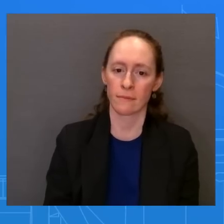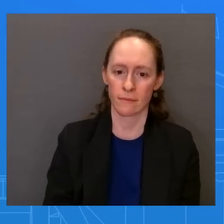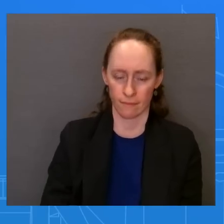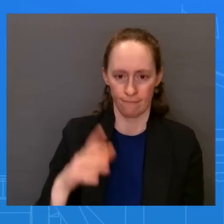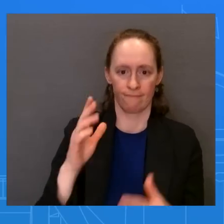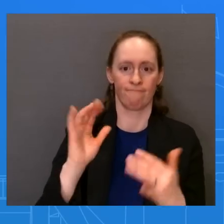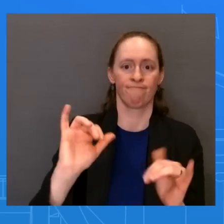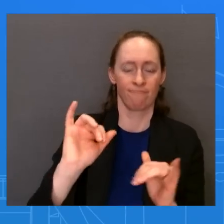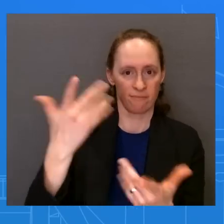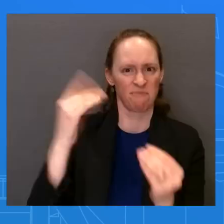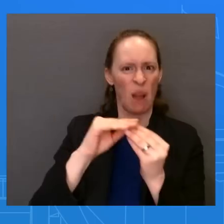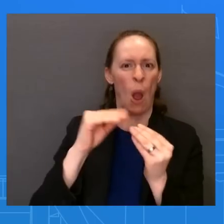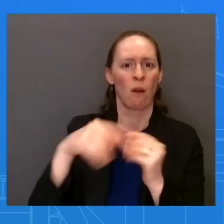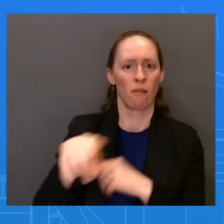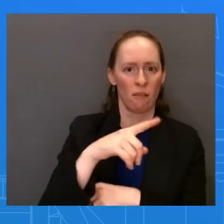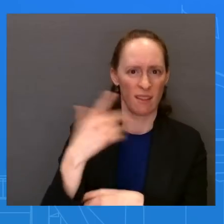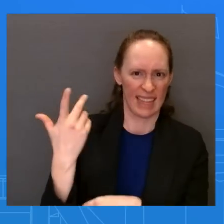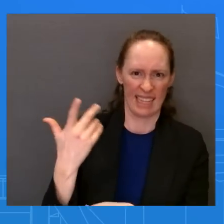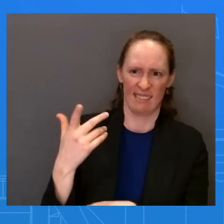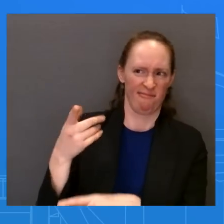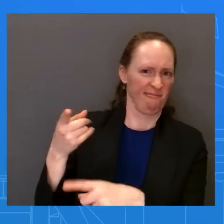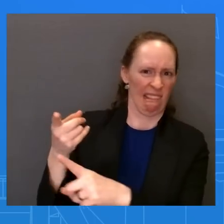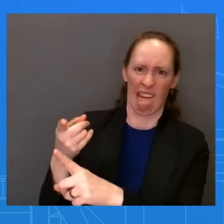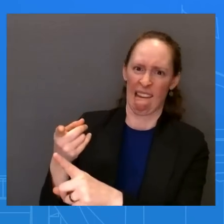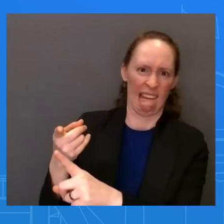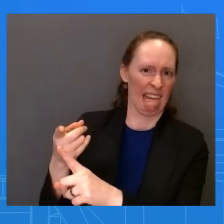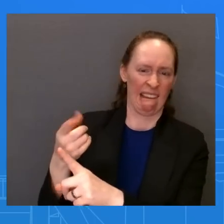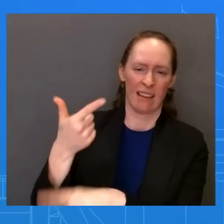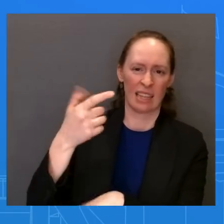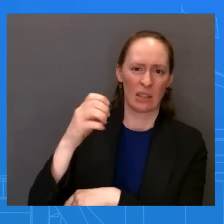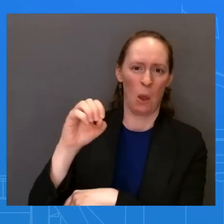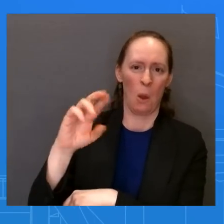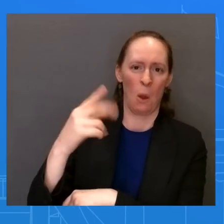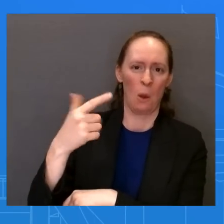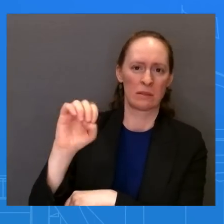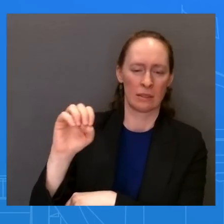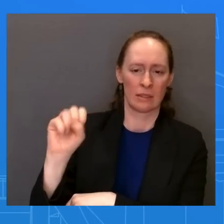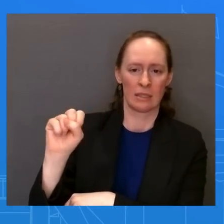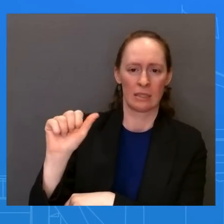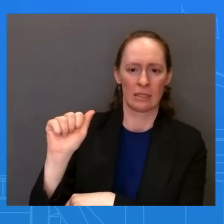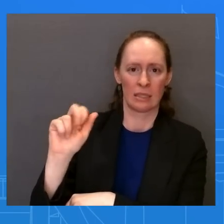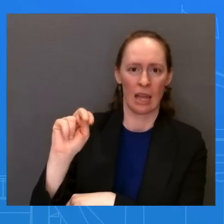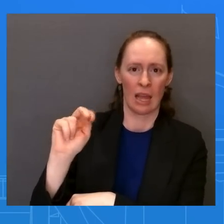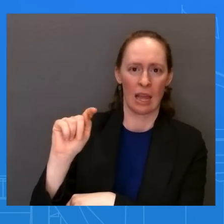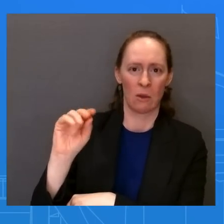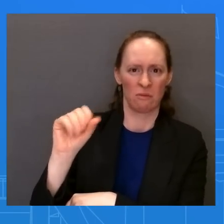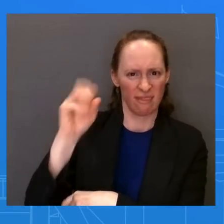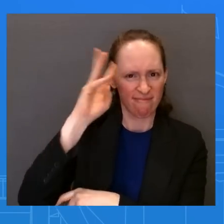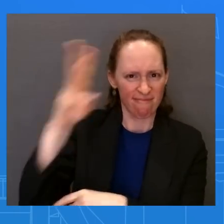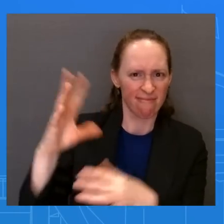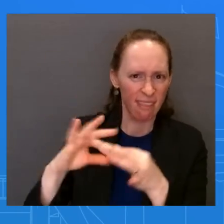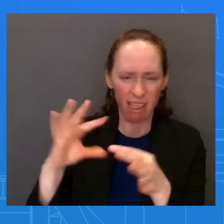while running for office, prompting more calls from both parties for his resignation. I just wanted to check back in: Does the White House think he should resign?